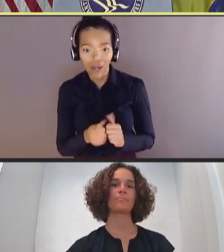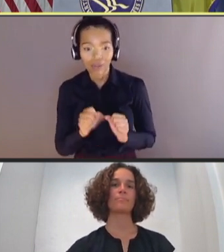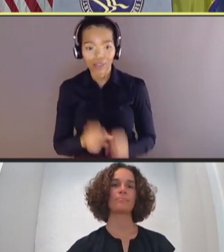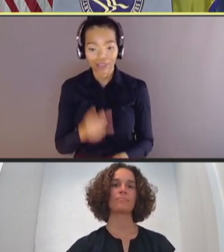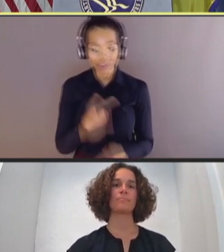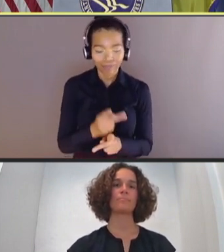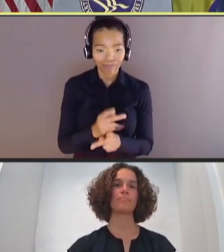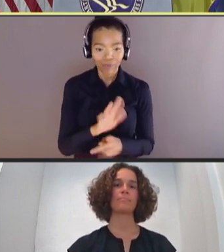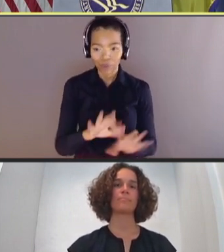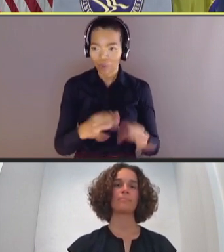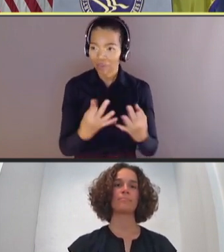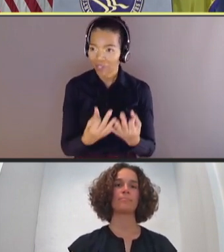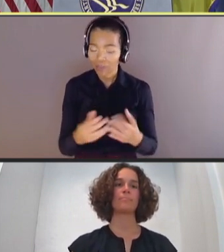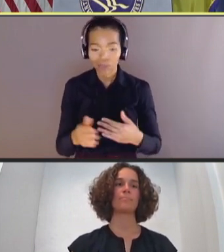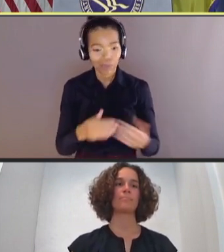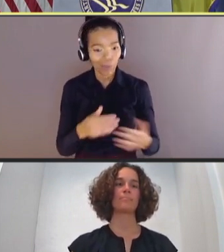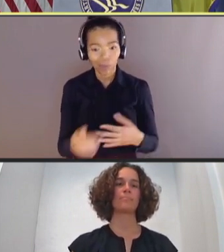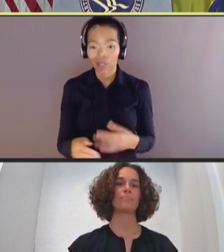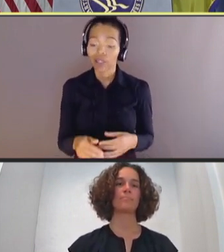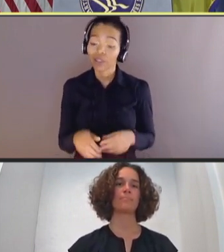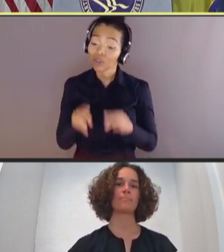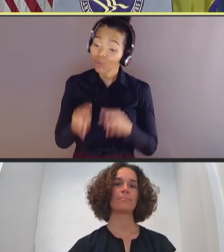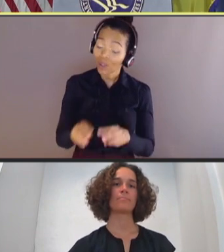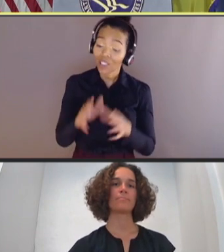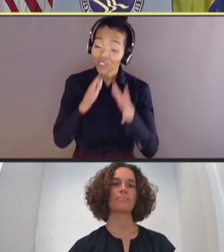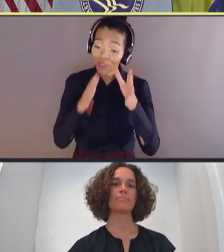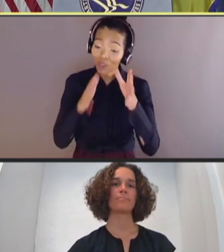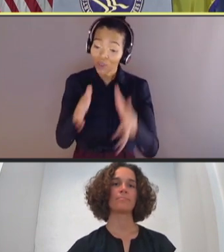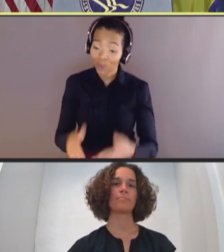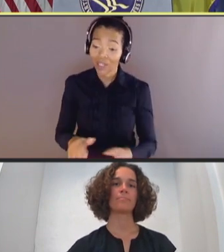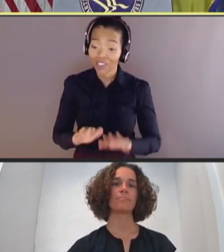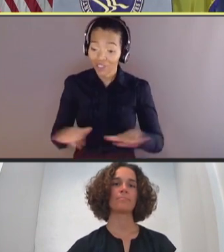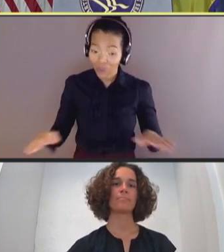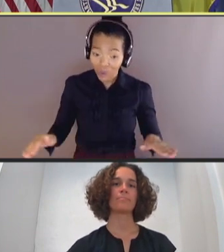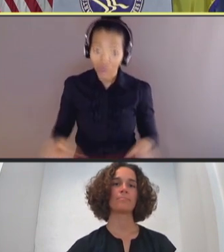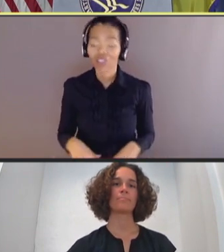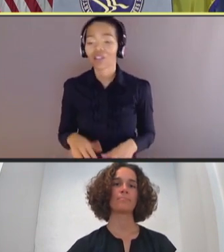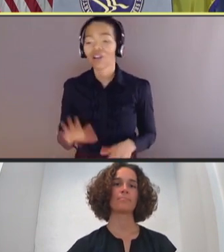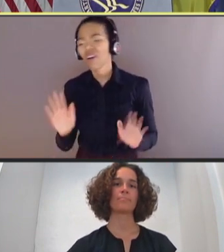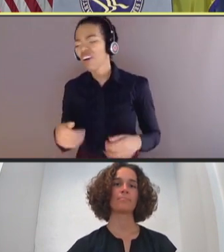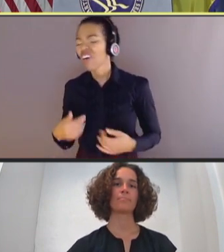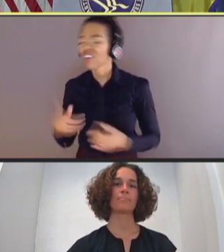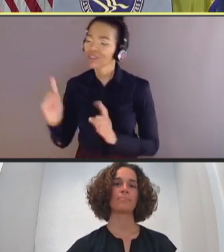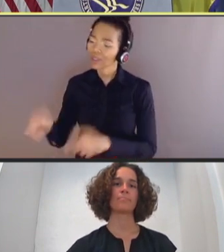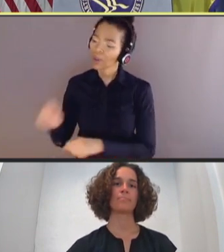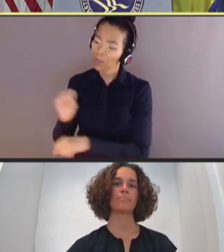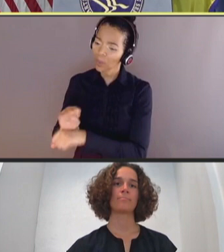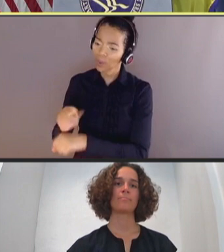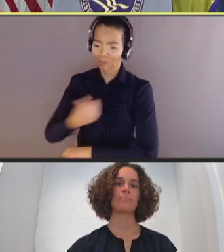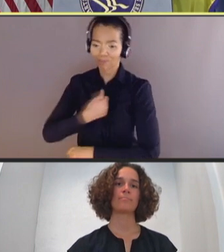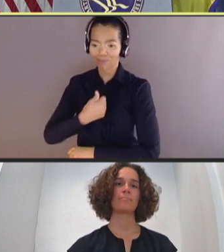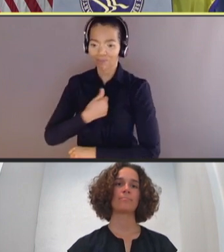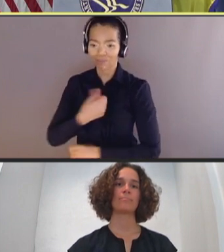whether it's watching your grandchildren or, you know, going to work yourself. This becomes very